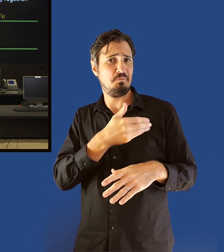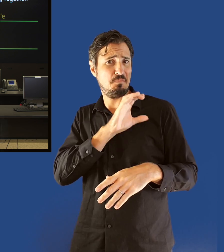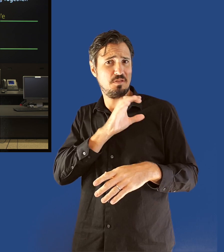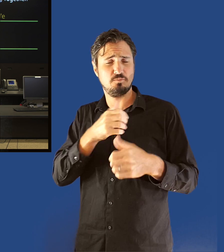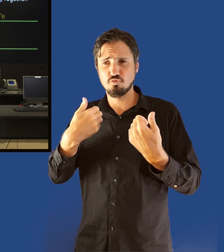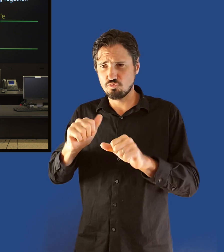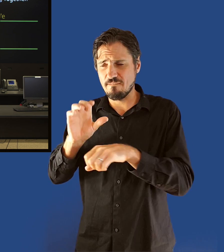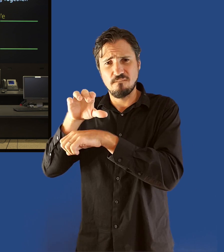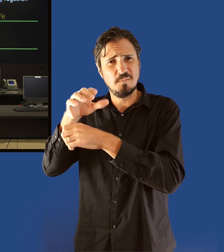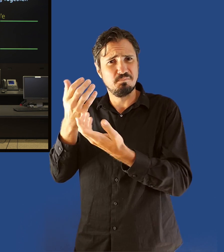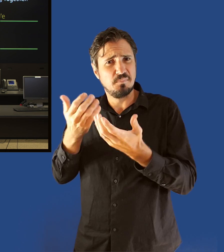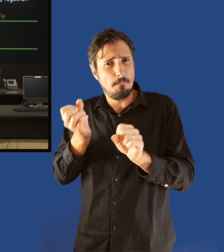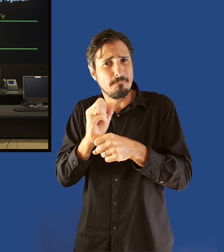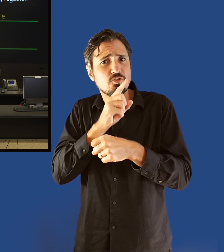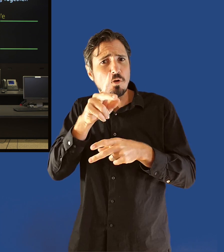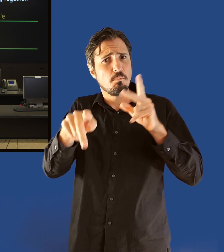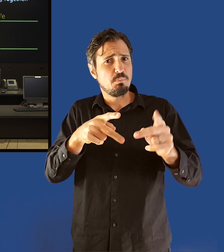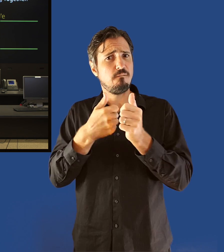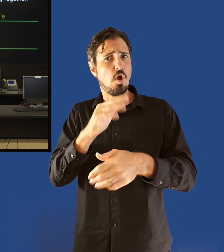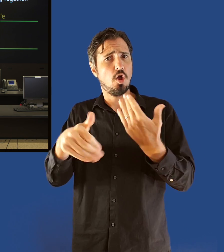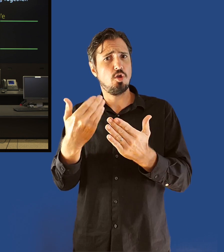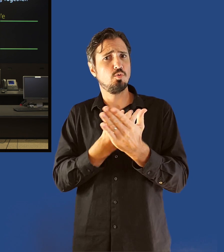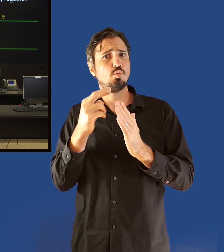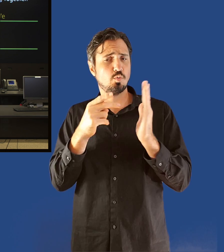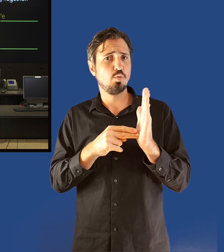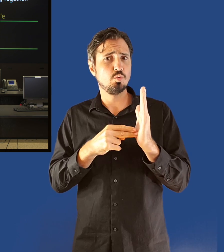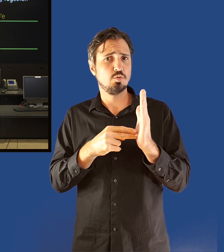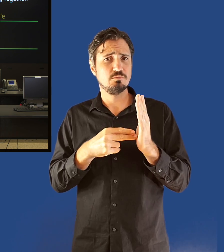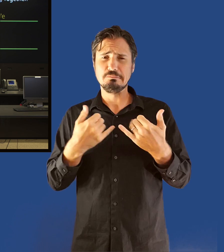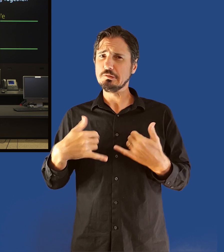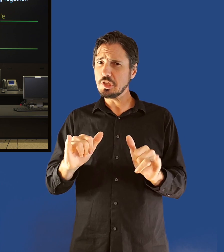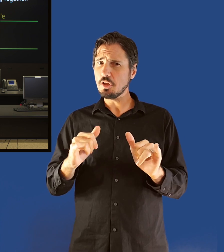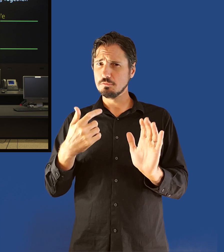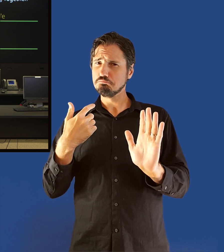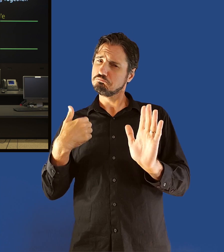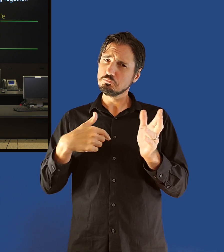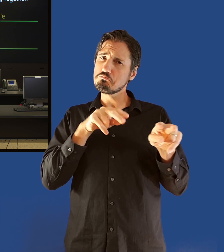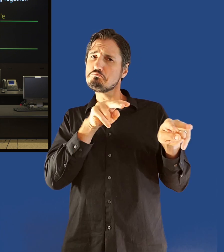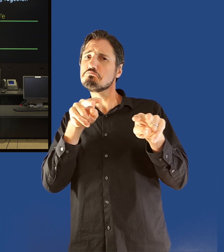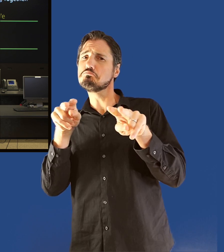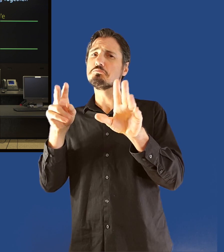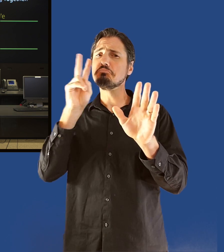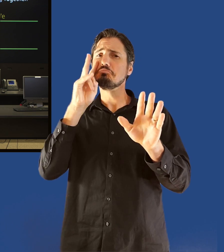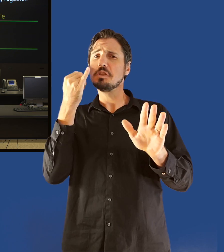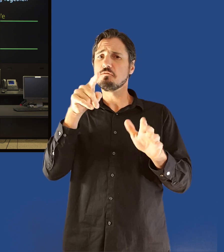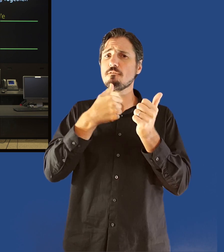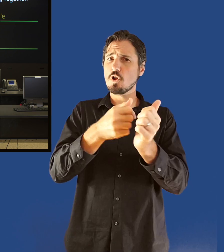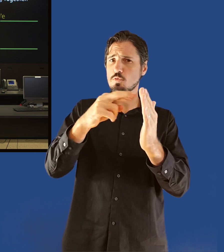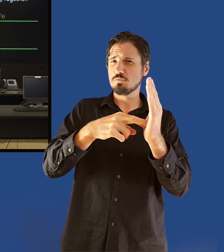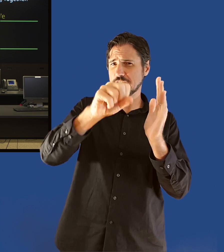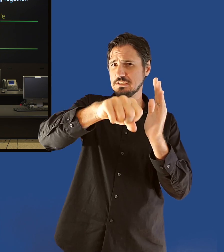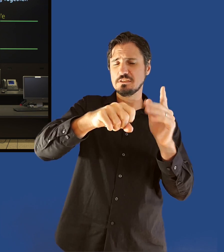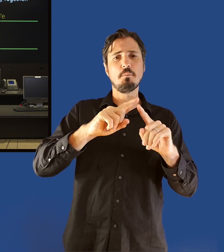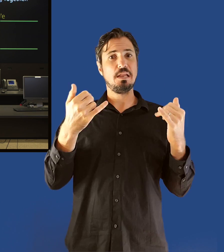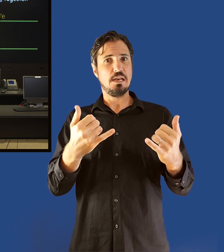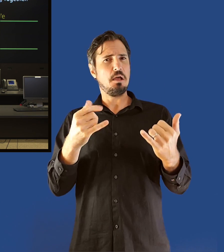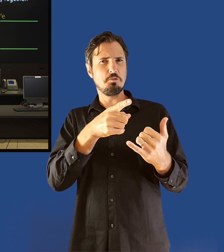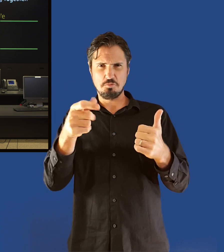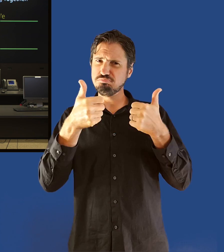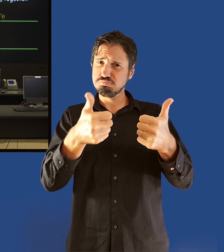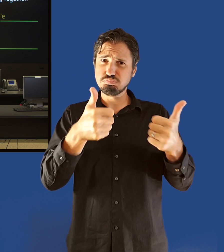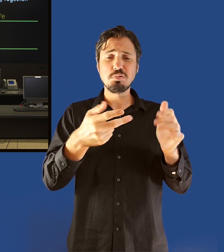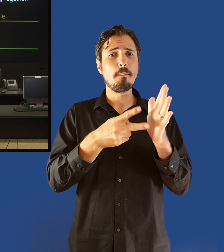While we continue those efforts to protect public health and public safety, because of you, we can now pivot some of our resources toward assisting the community in other areas of need.